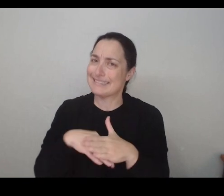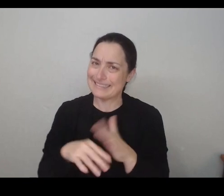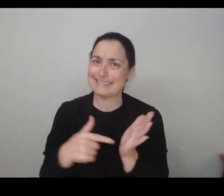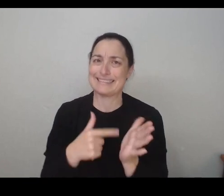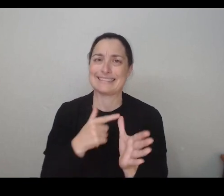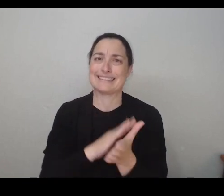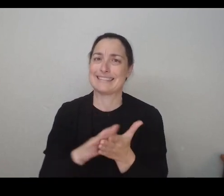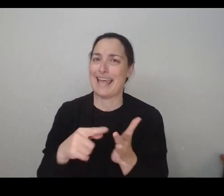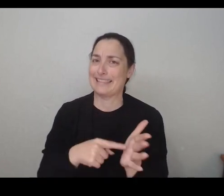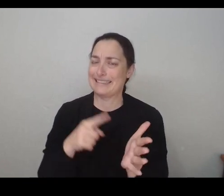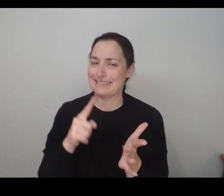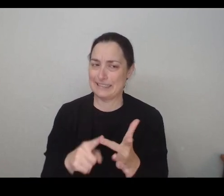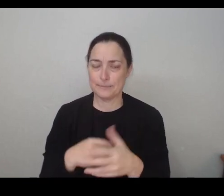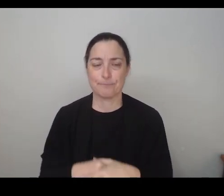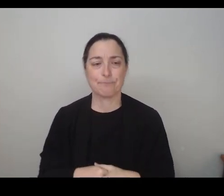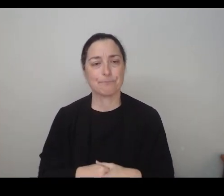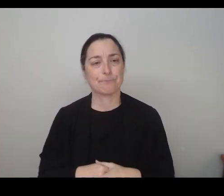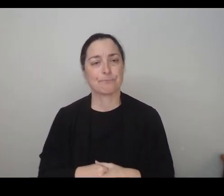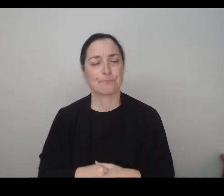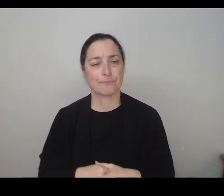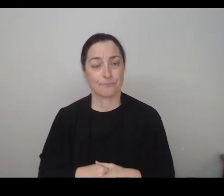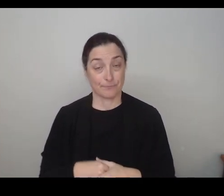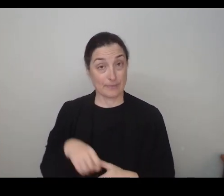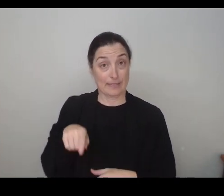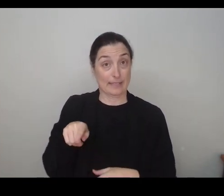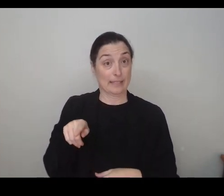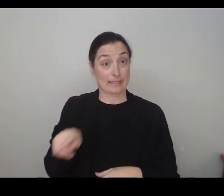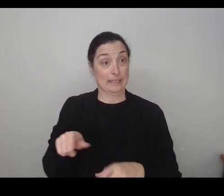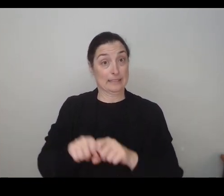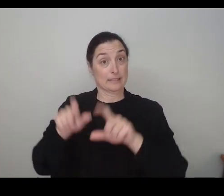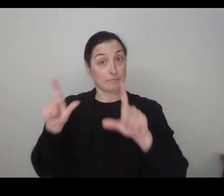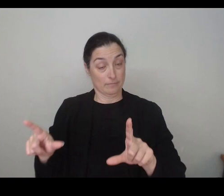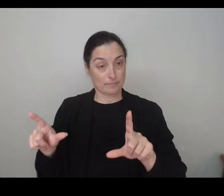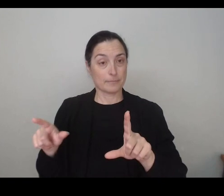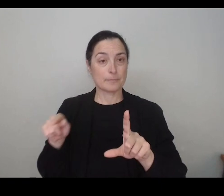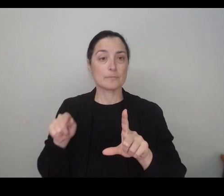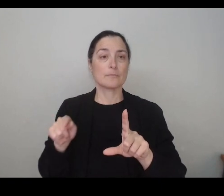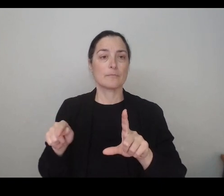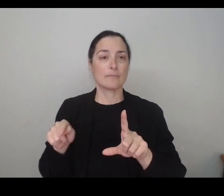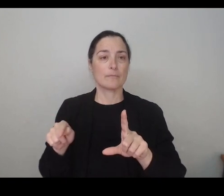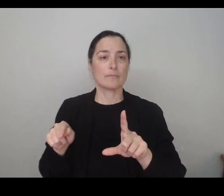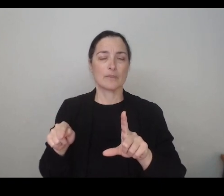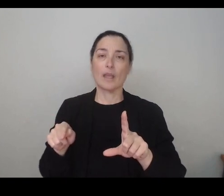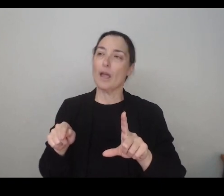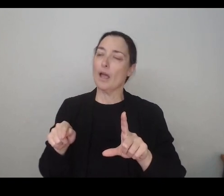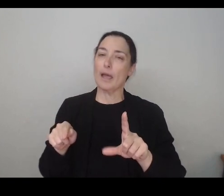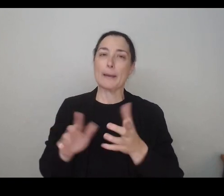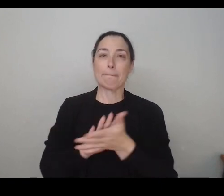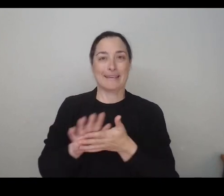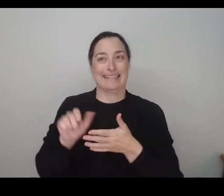So this work widely reproduced and present an industry of Papeete, reappropriate the cliche, and he will ,